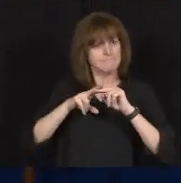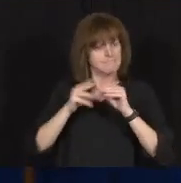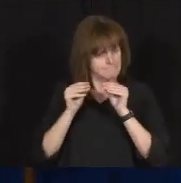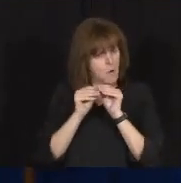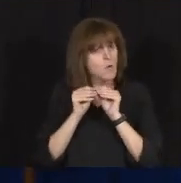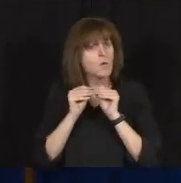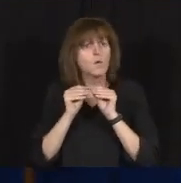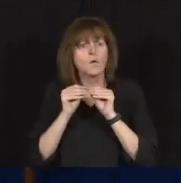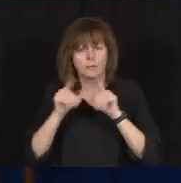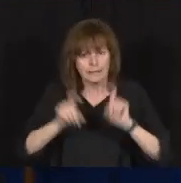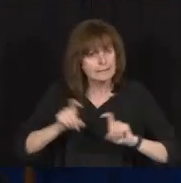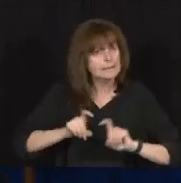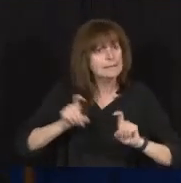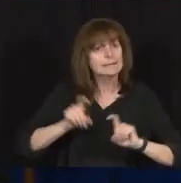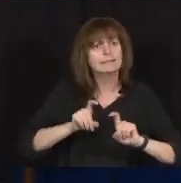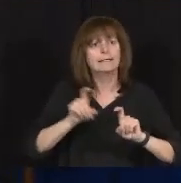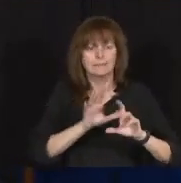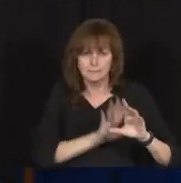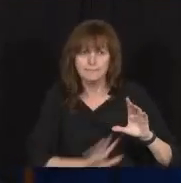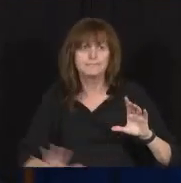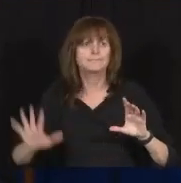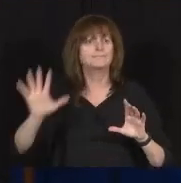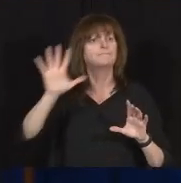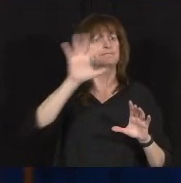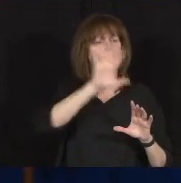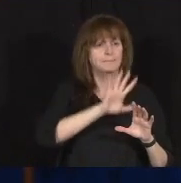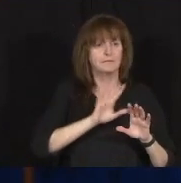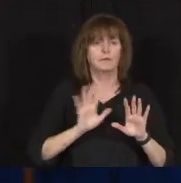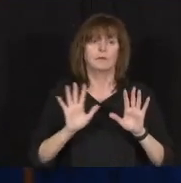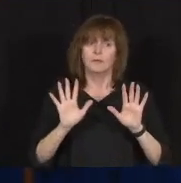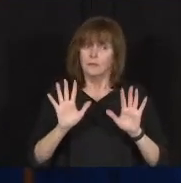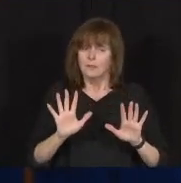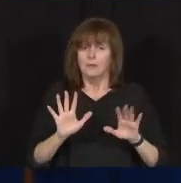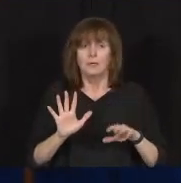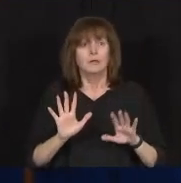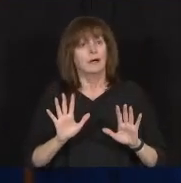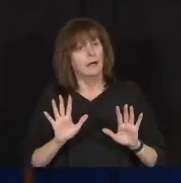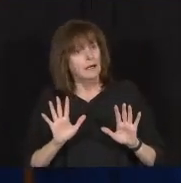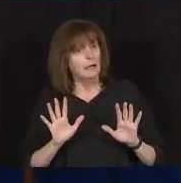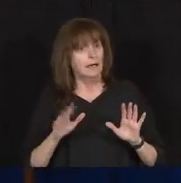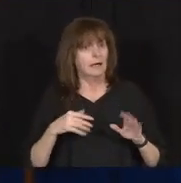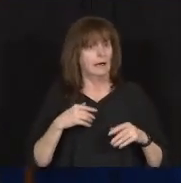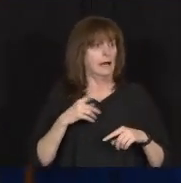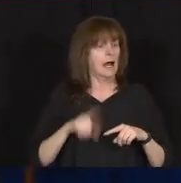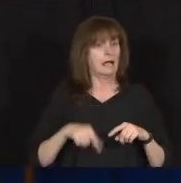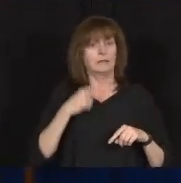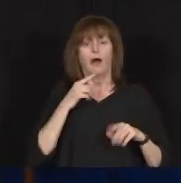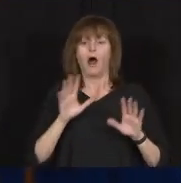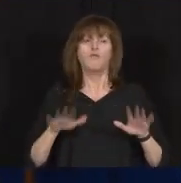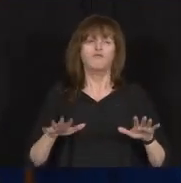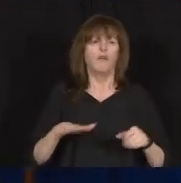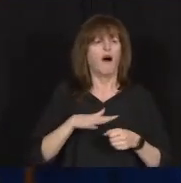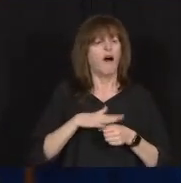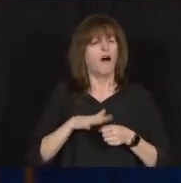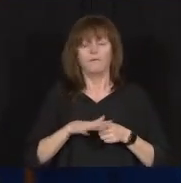e should never sit back. T his can come with vengeance if we see a little decline